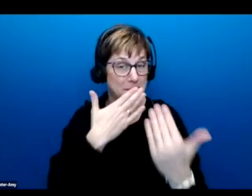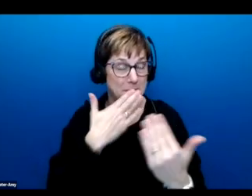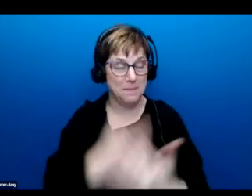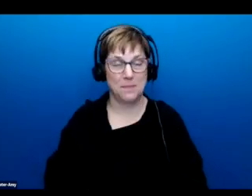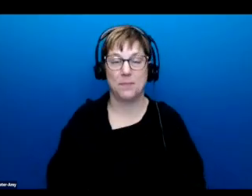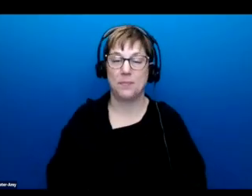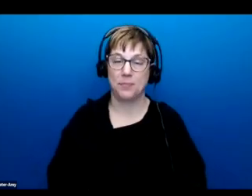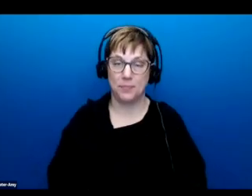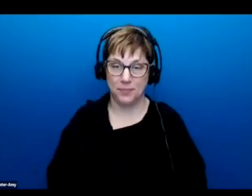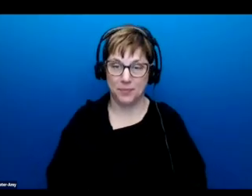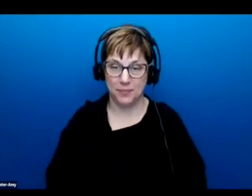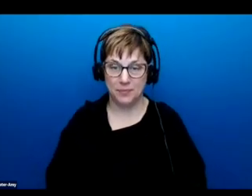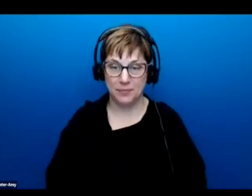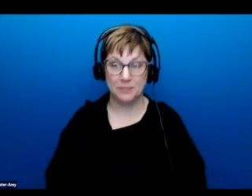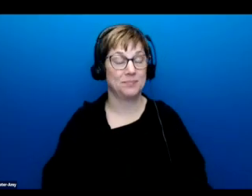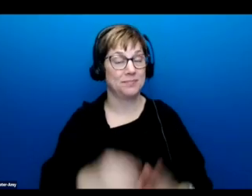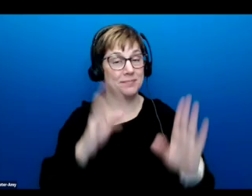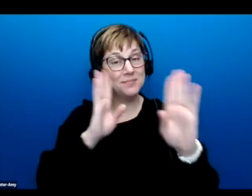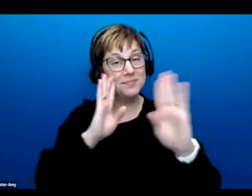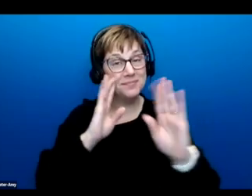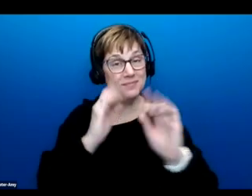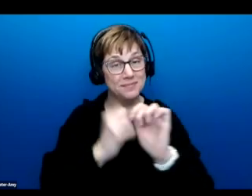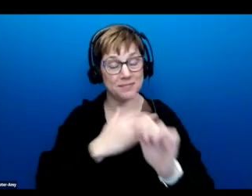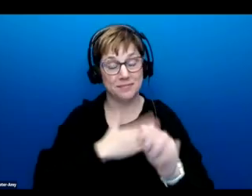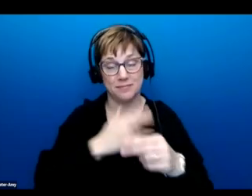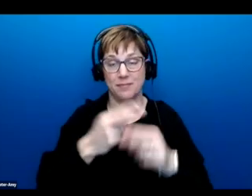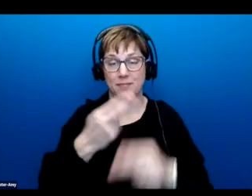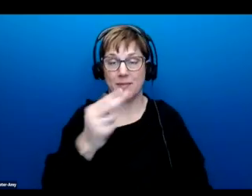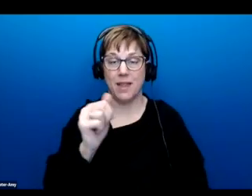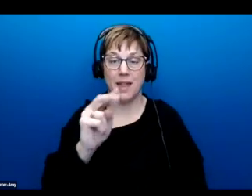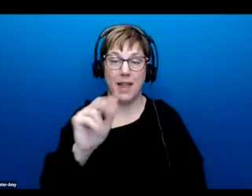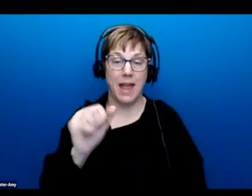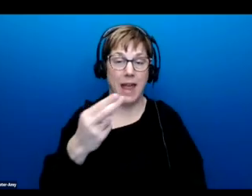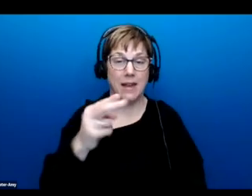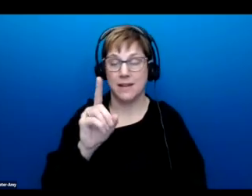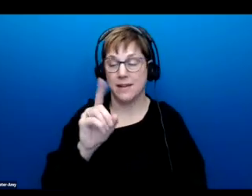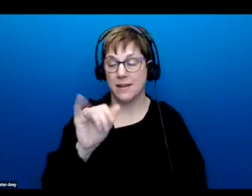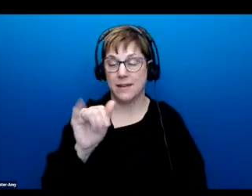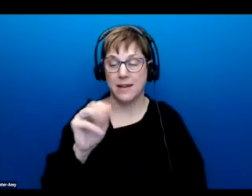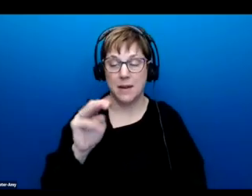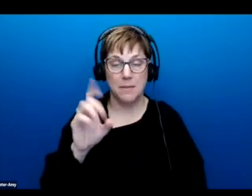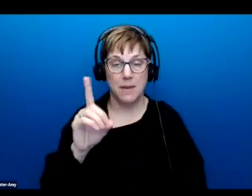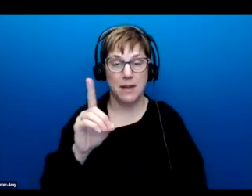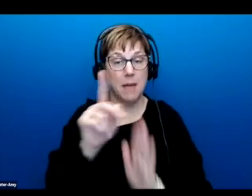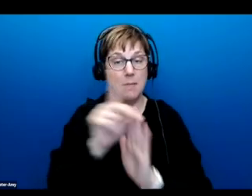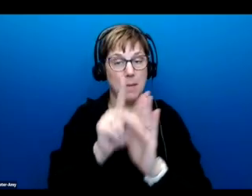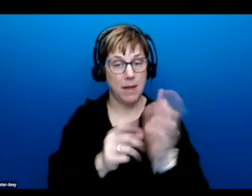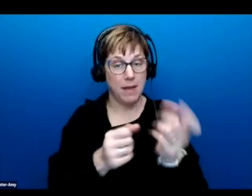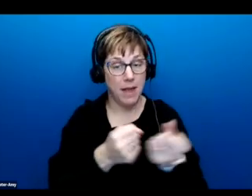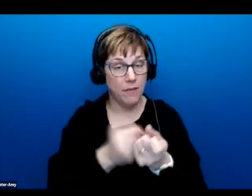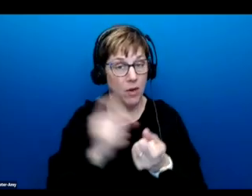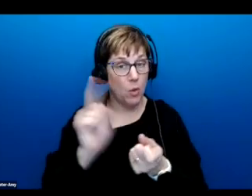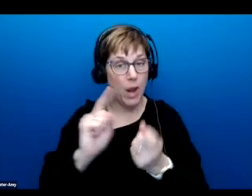Hello, everyone. My name is Hannah Diamond. I'm a policy advocate at Justice in Aaging.